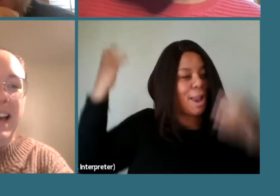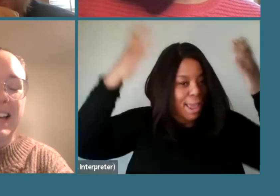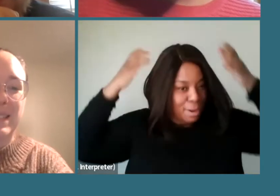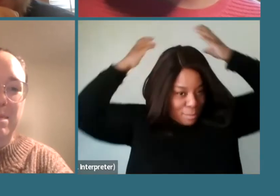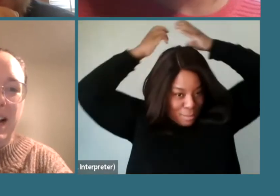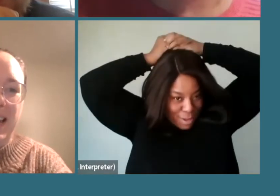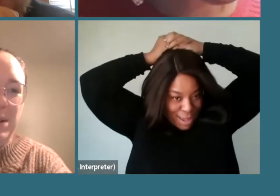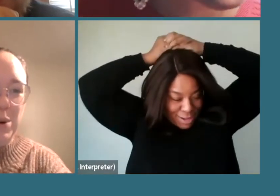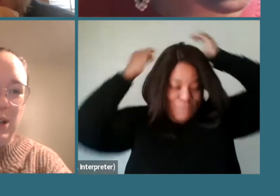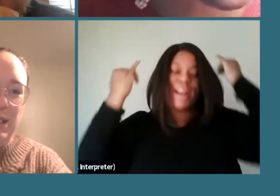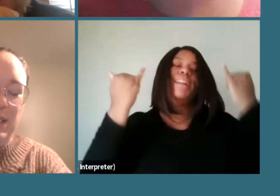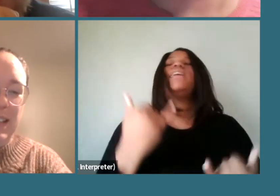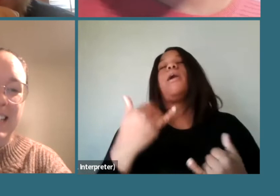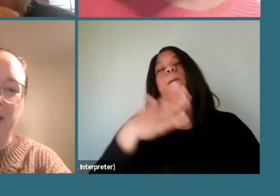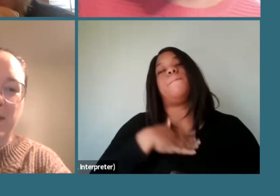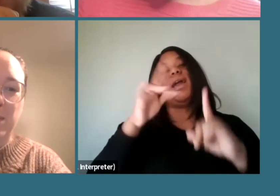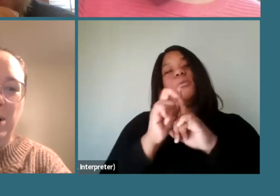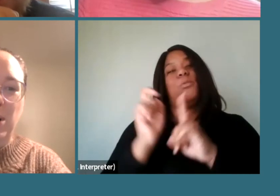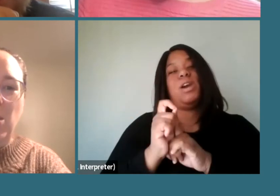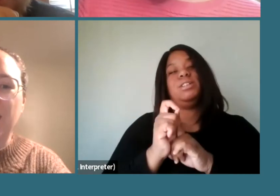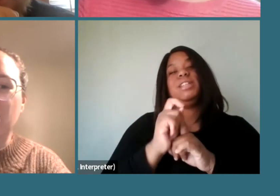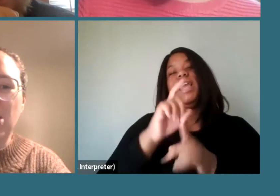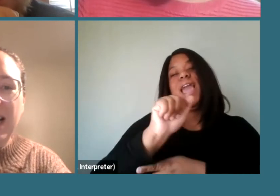And my words and adjectives were orange,